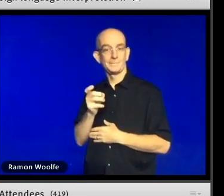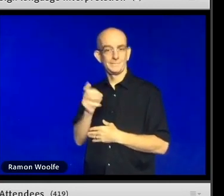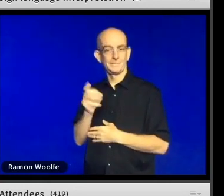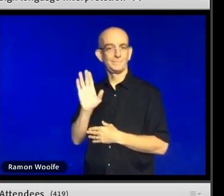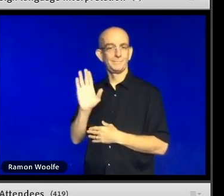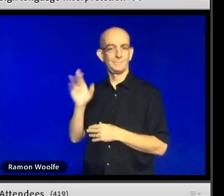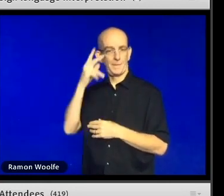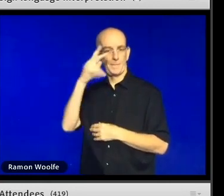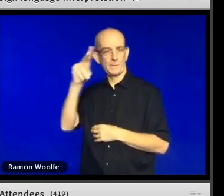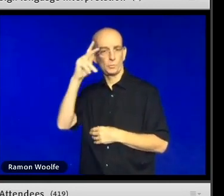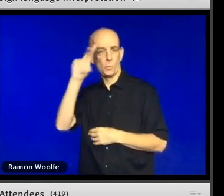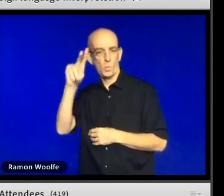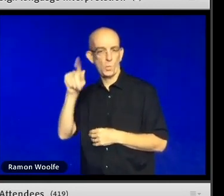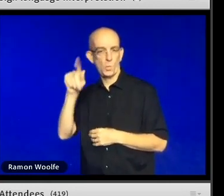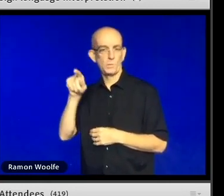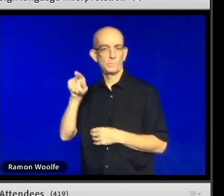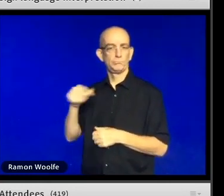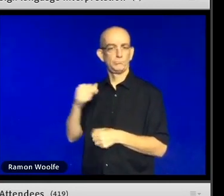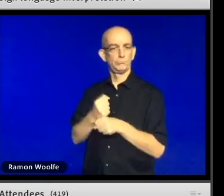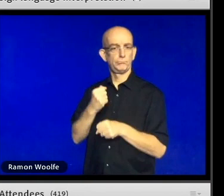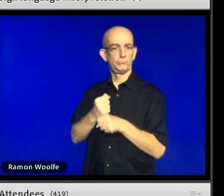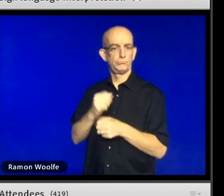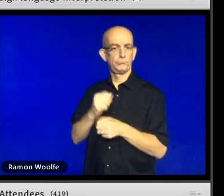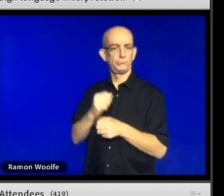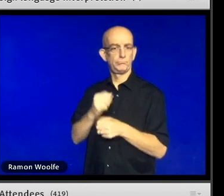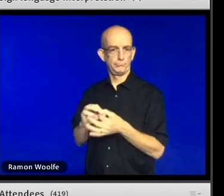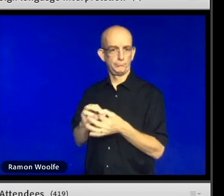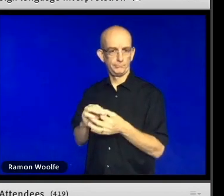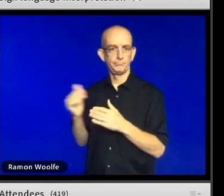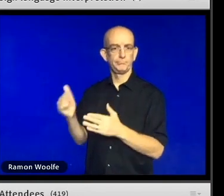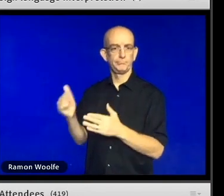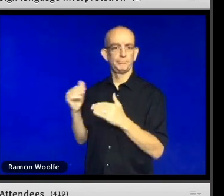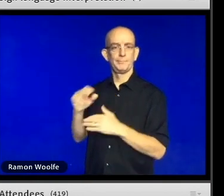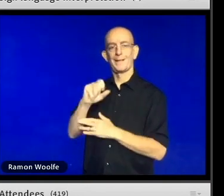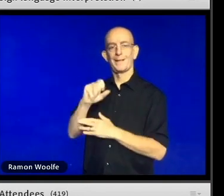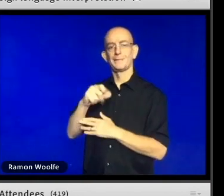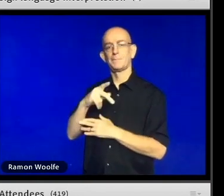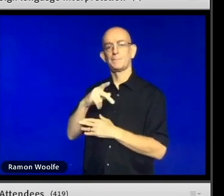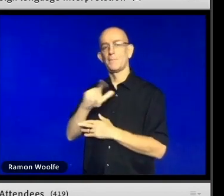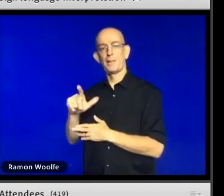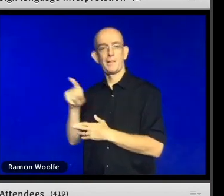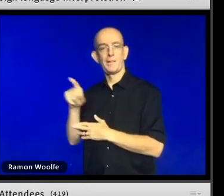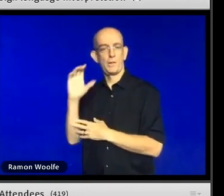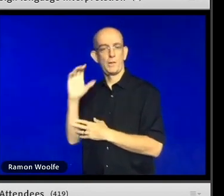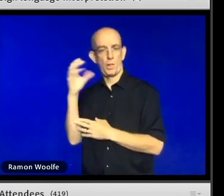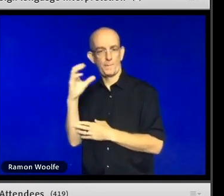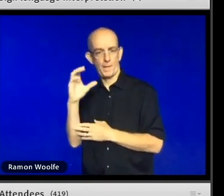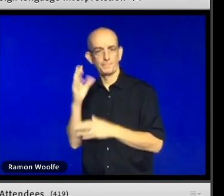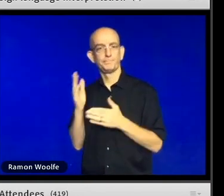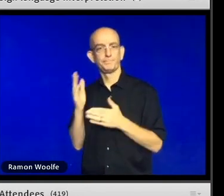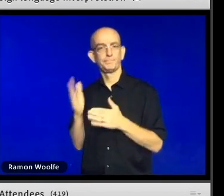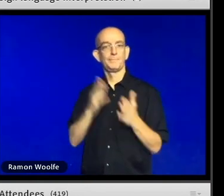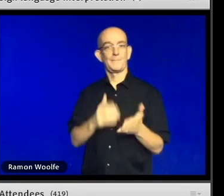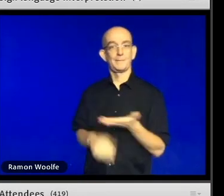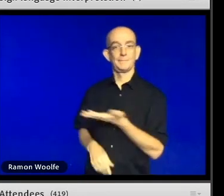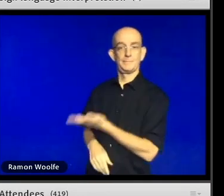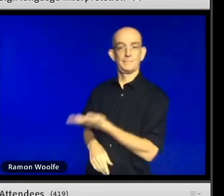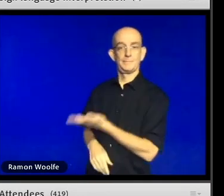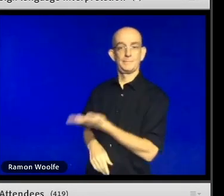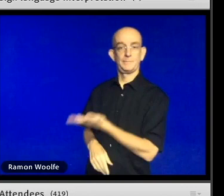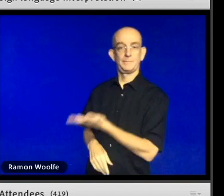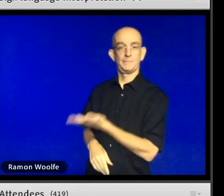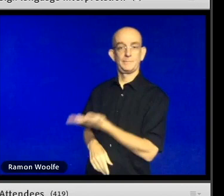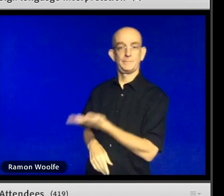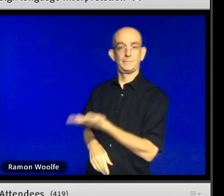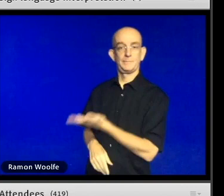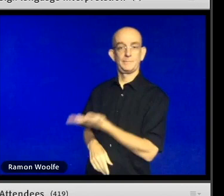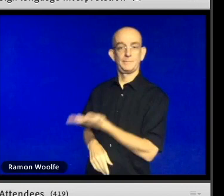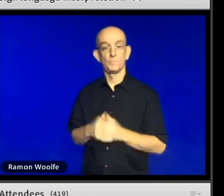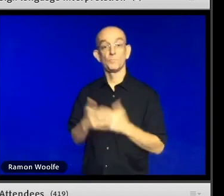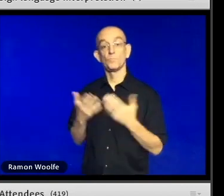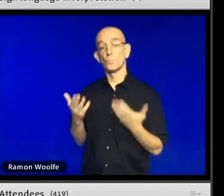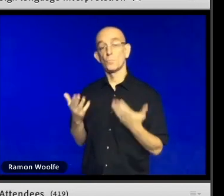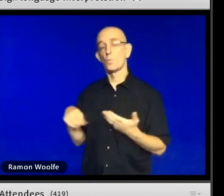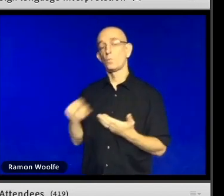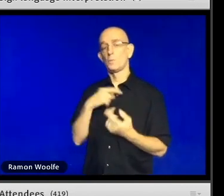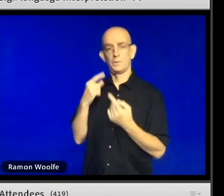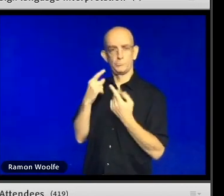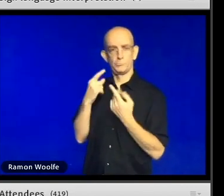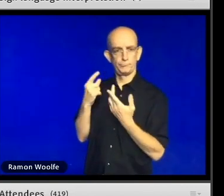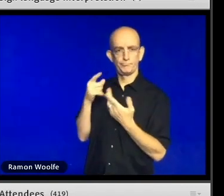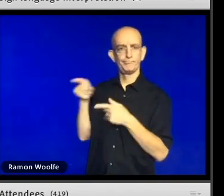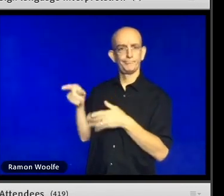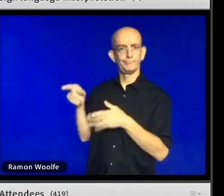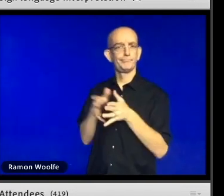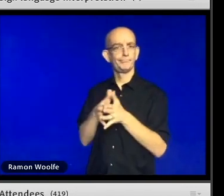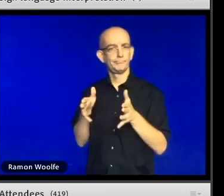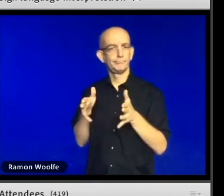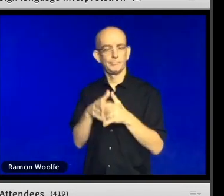Now, in this slide, we are going to talk about the other two phases especially phase 3. In